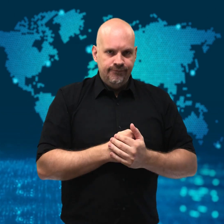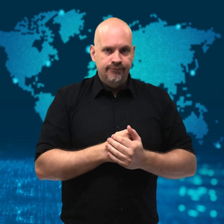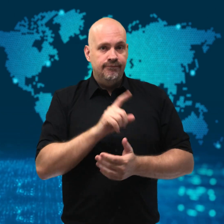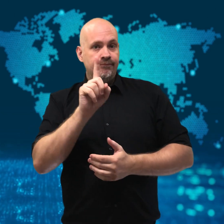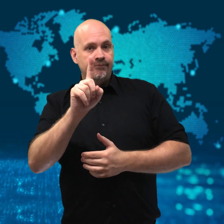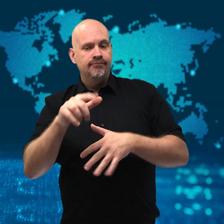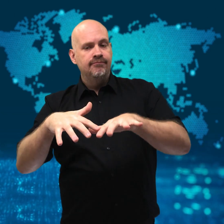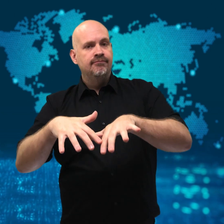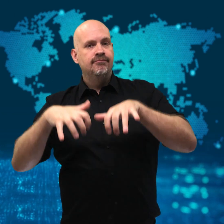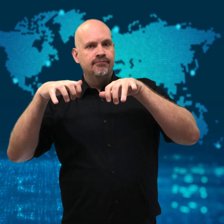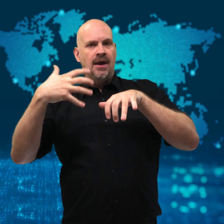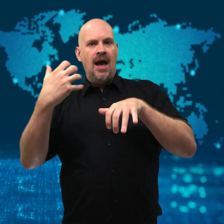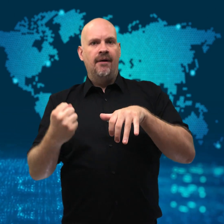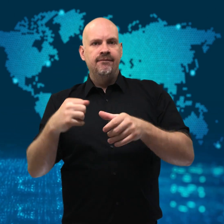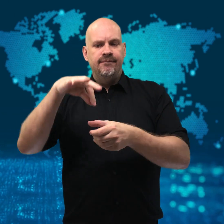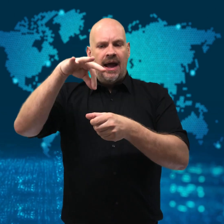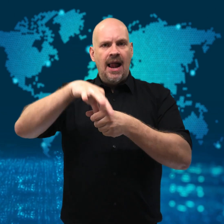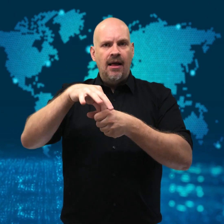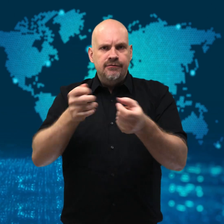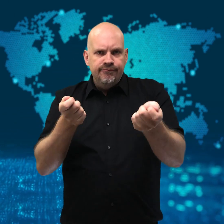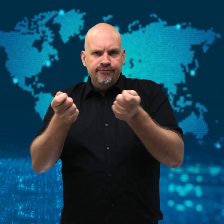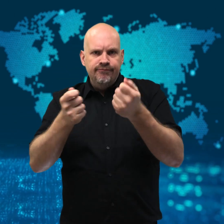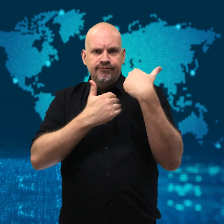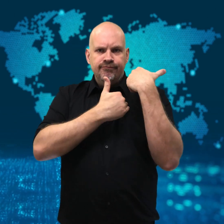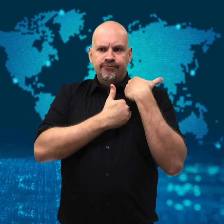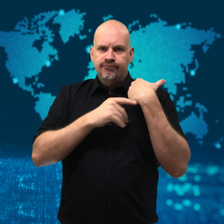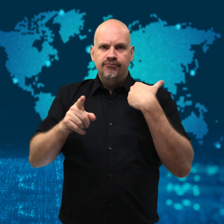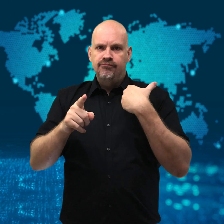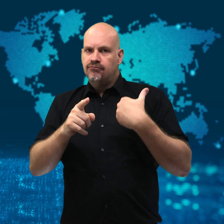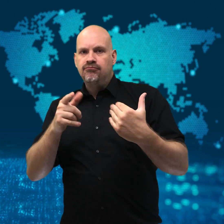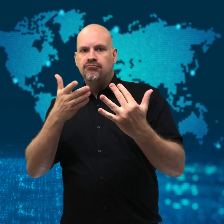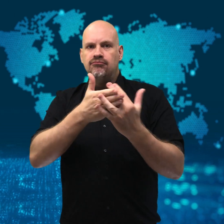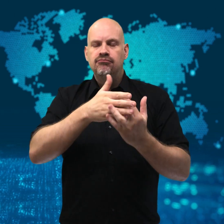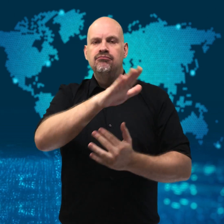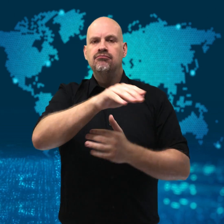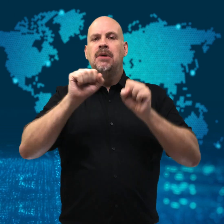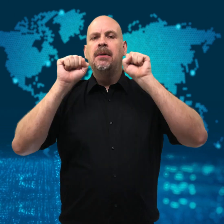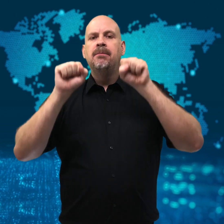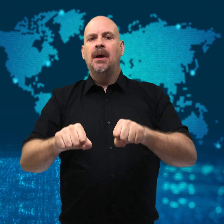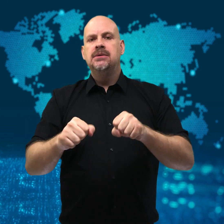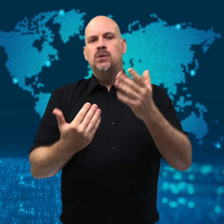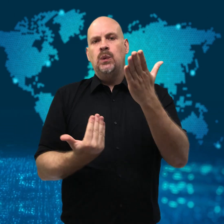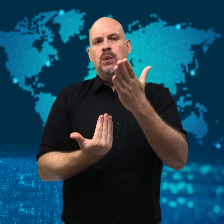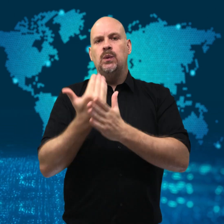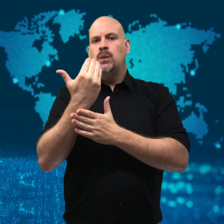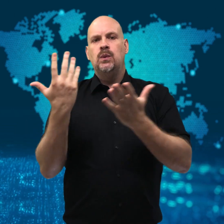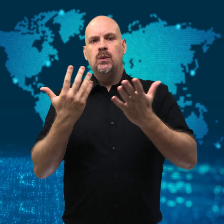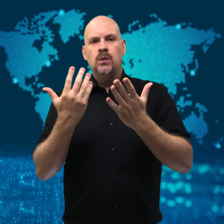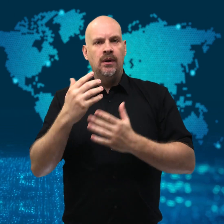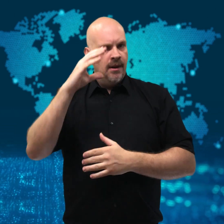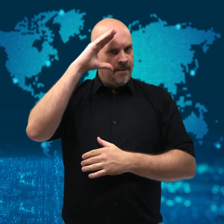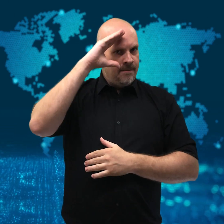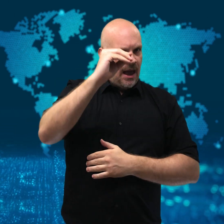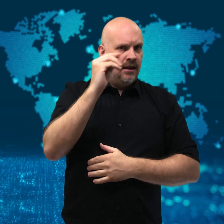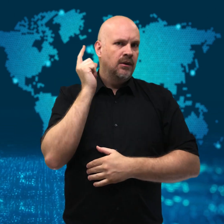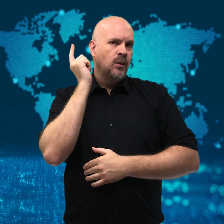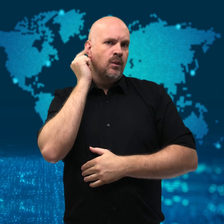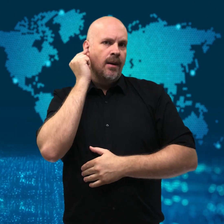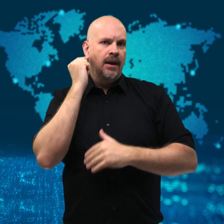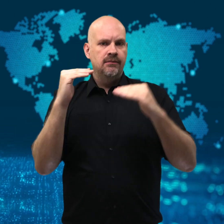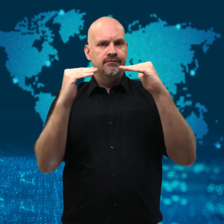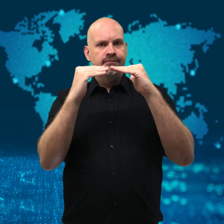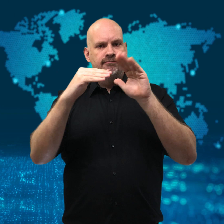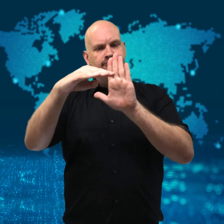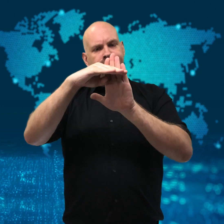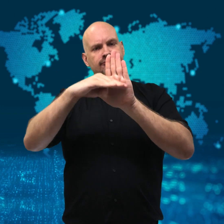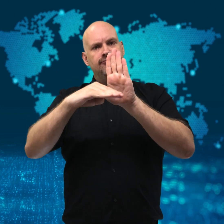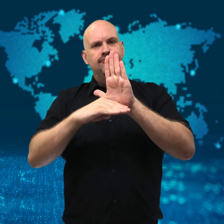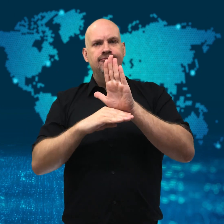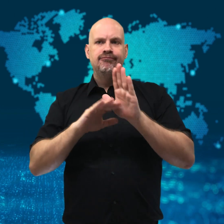Samoa’s constitution requires at least 10% of the seats be held by women.